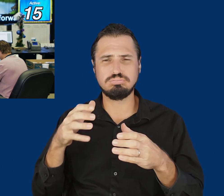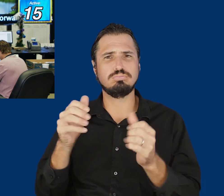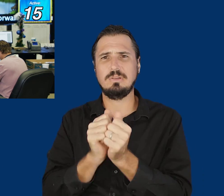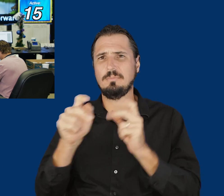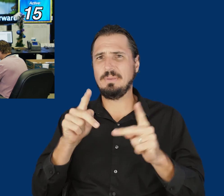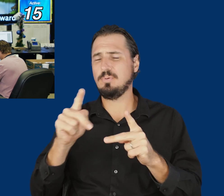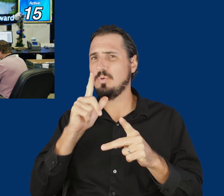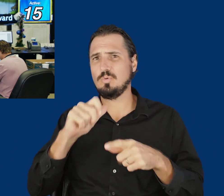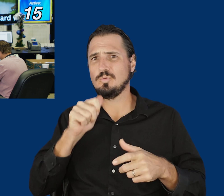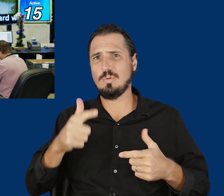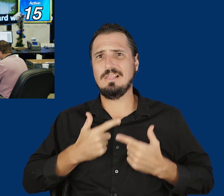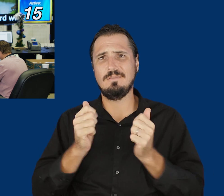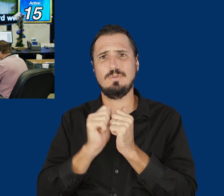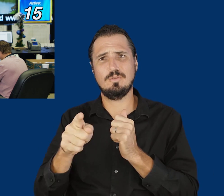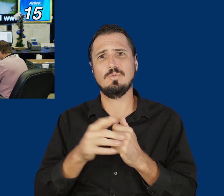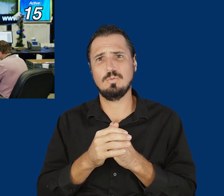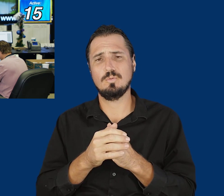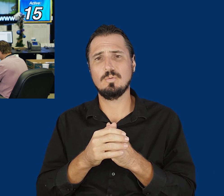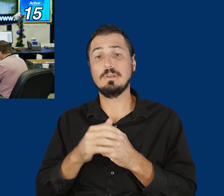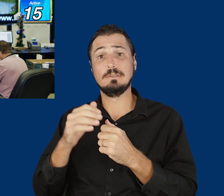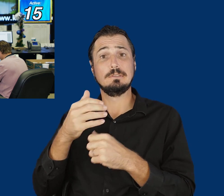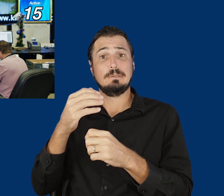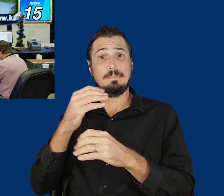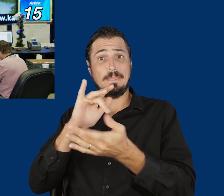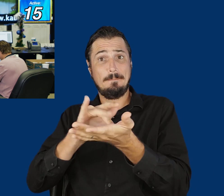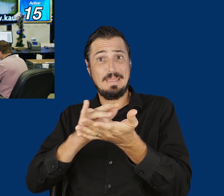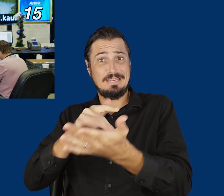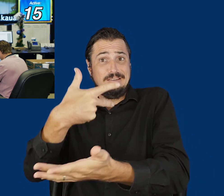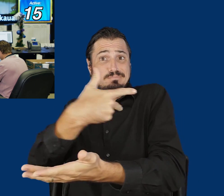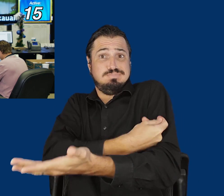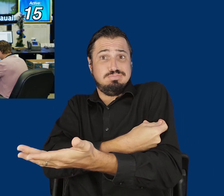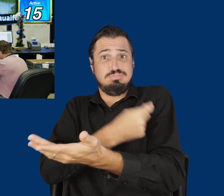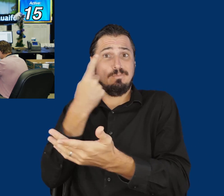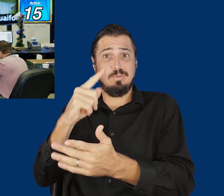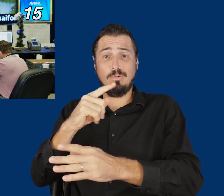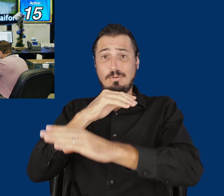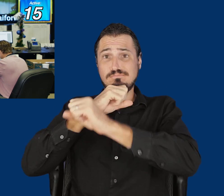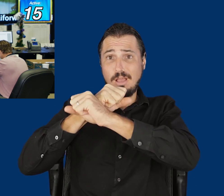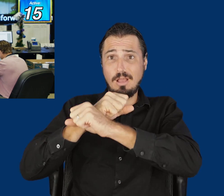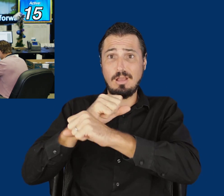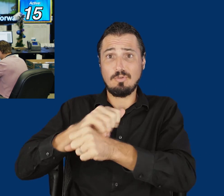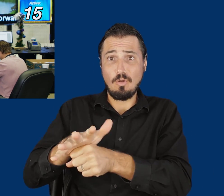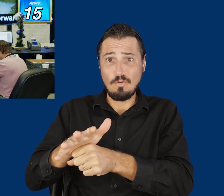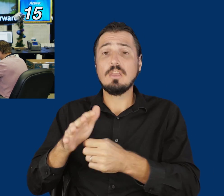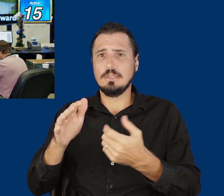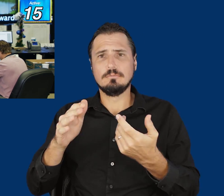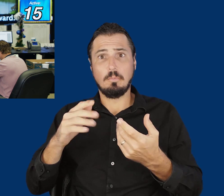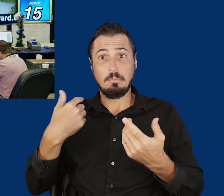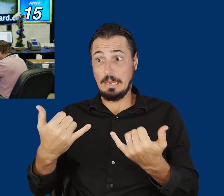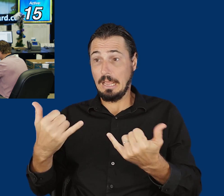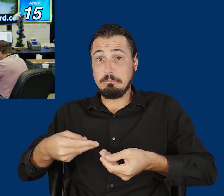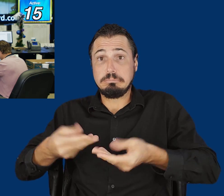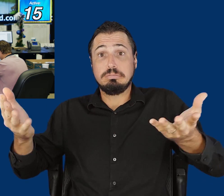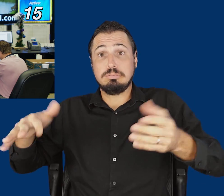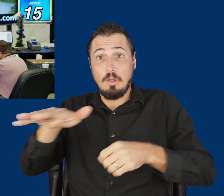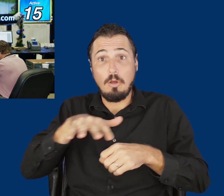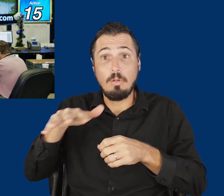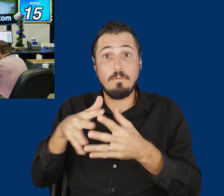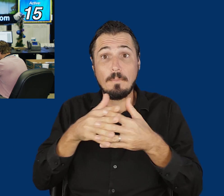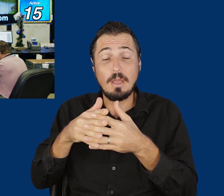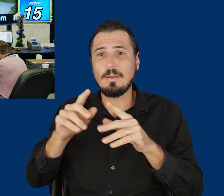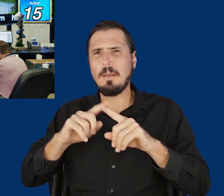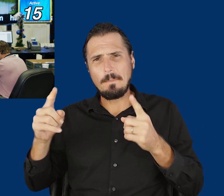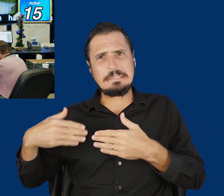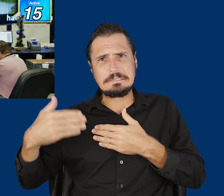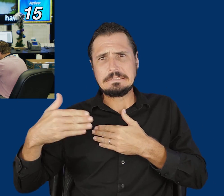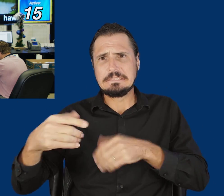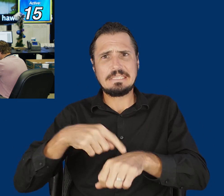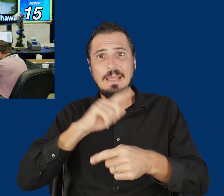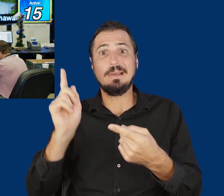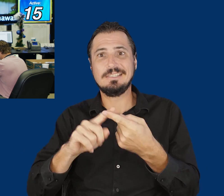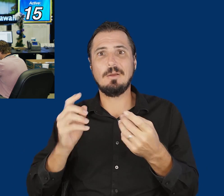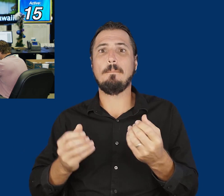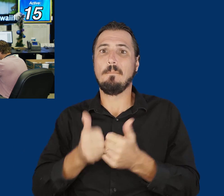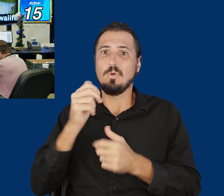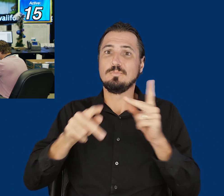The vaccine is being delivered across the country, but it will take several months to achieve significant levels of vaccination. Until that occurs, we need to keep taking special care. Please